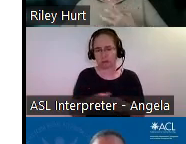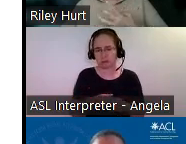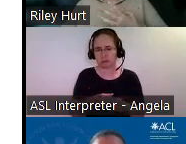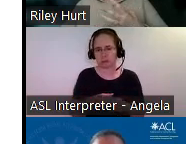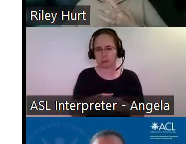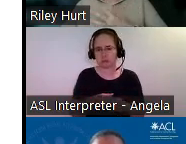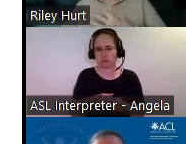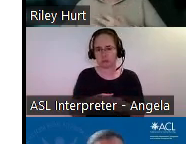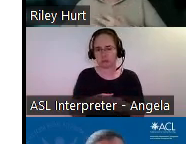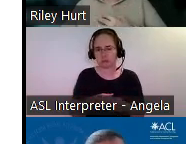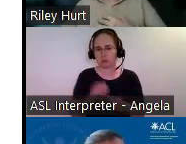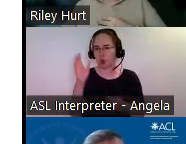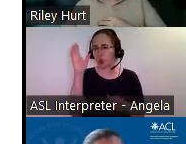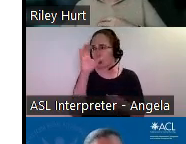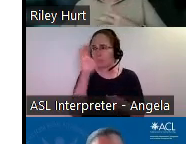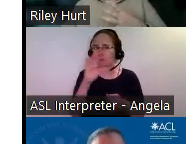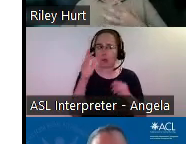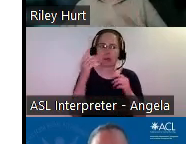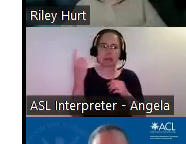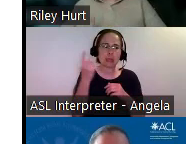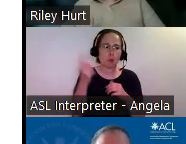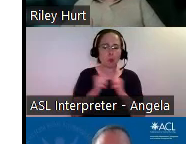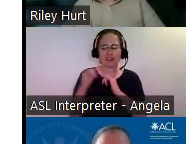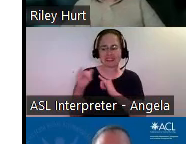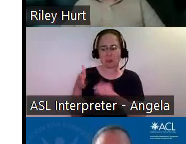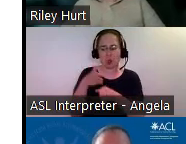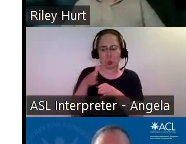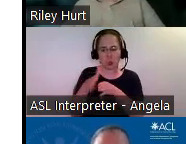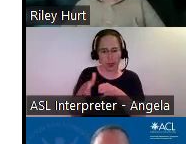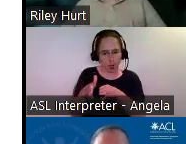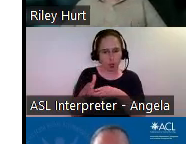you know, looking for somebody who has a similar career to me or similar interest